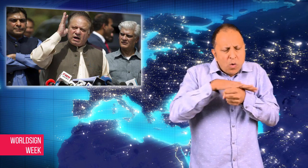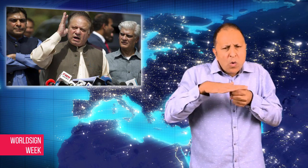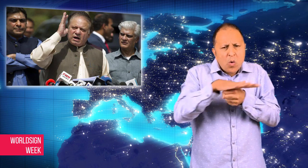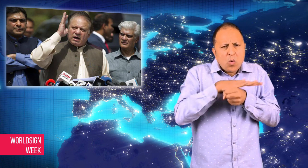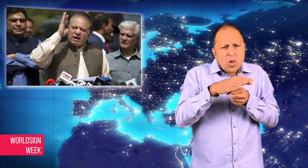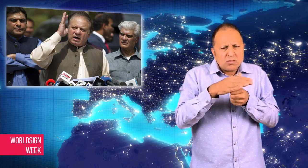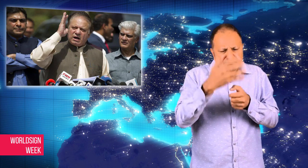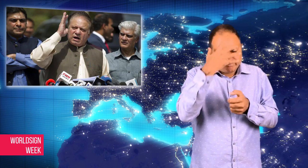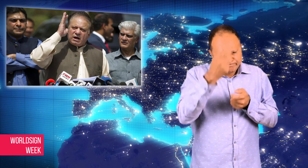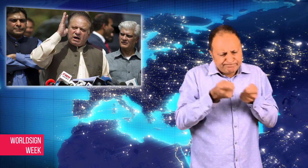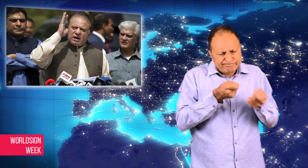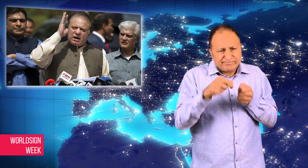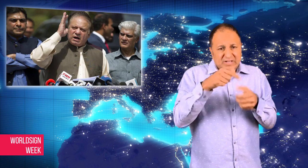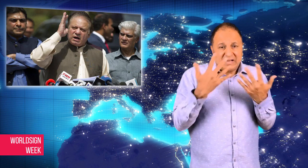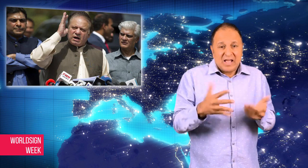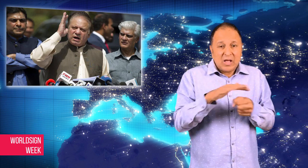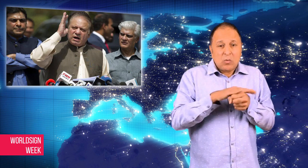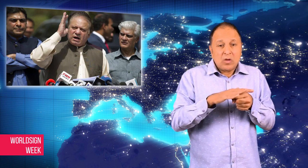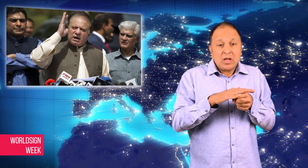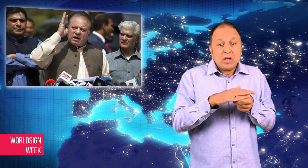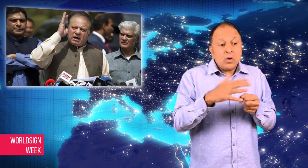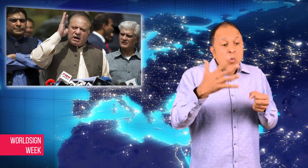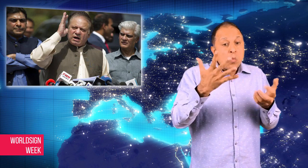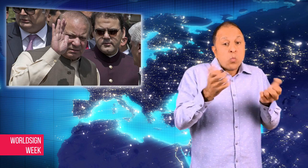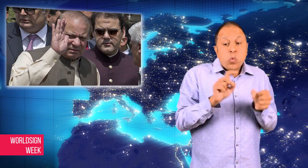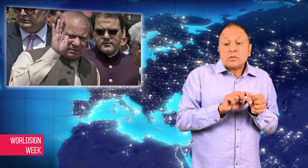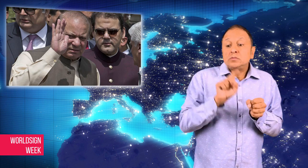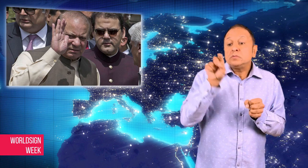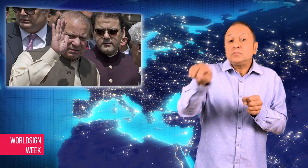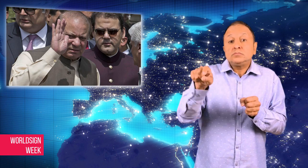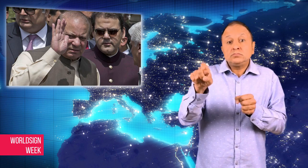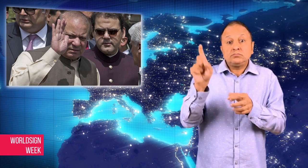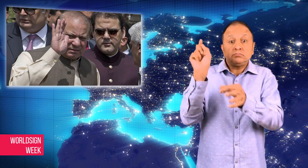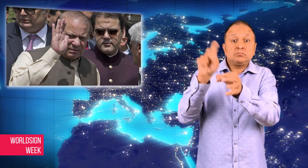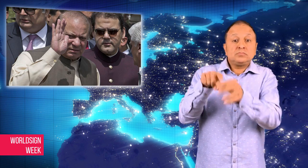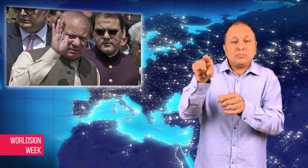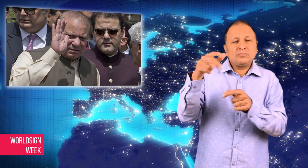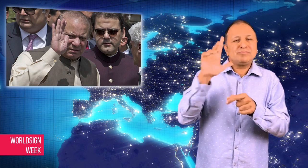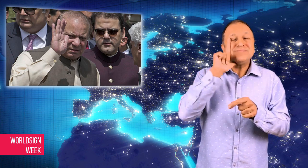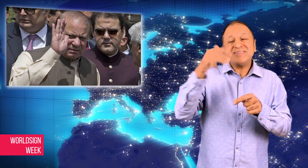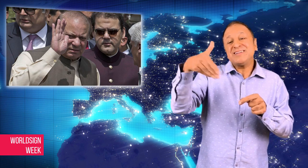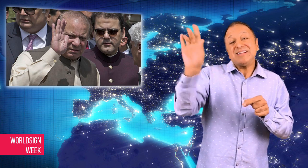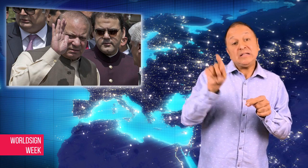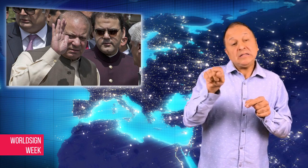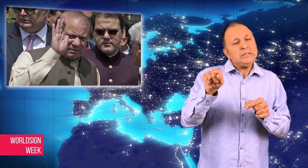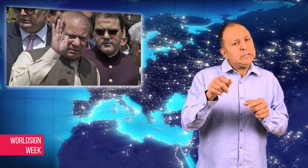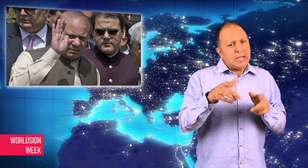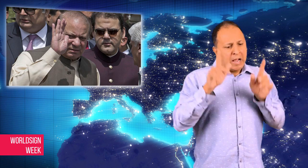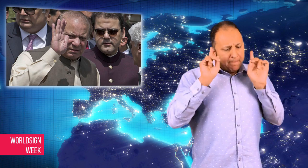then run for the Parliament seat his